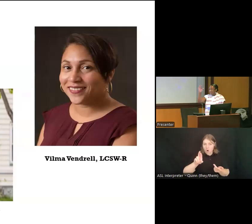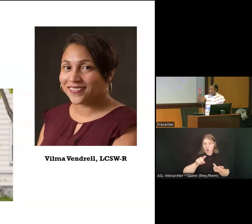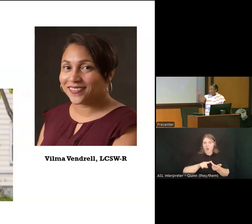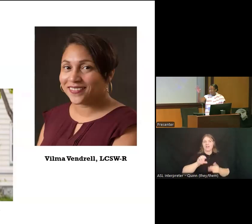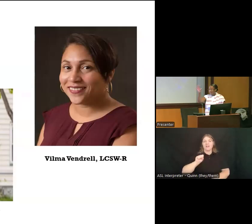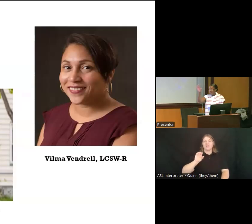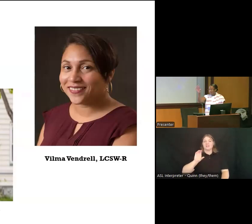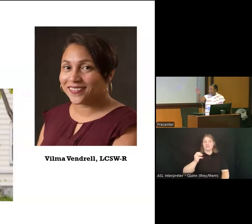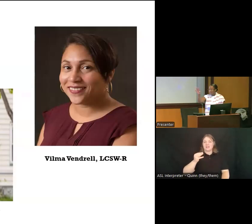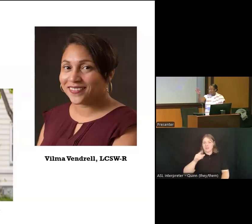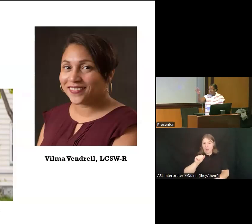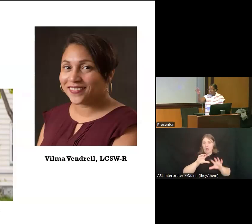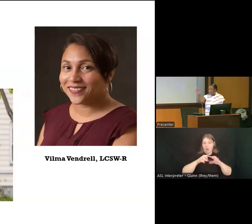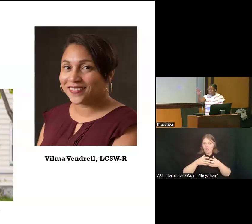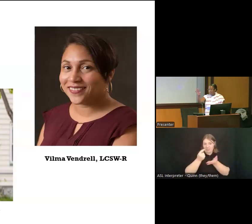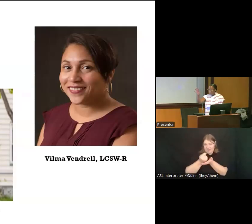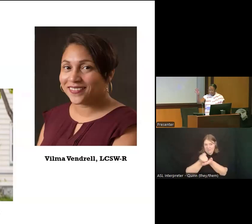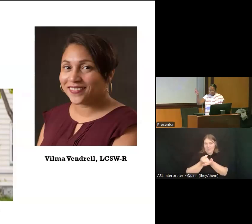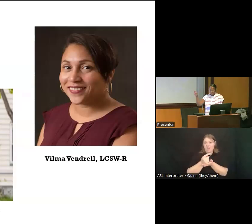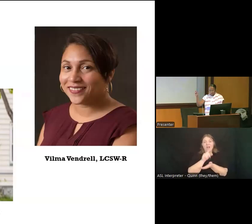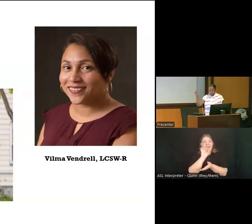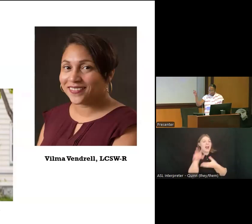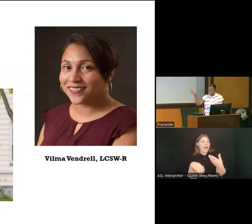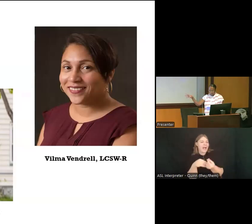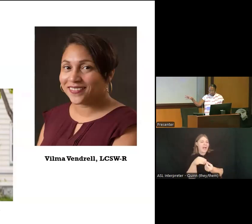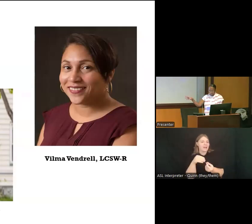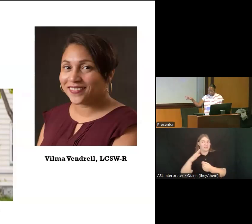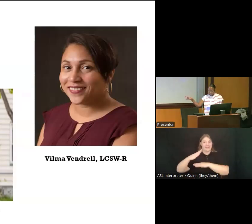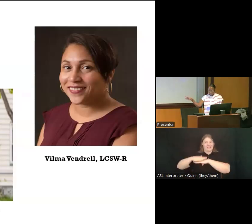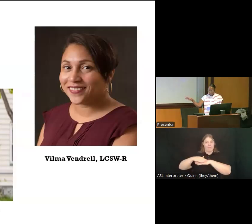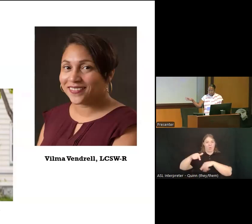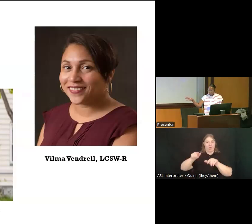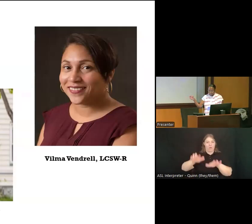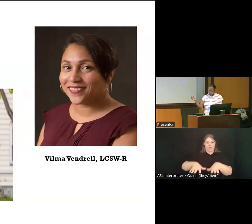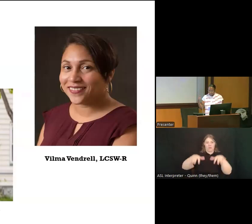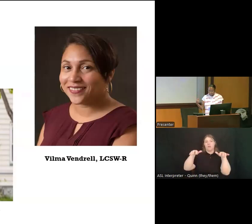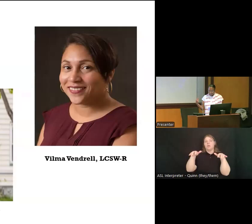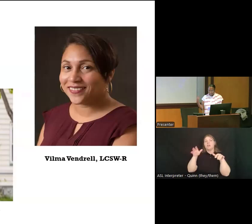add that there is information on the back table for each of these people today so please